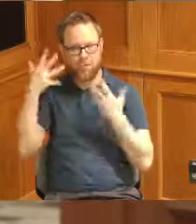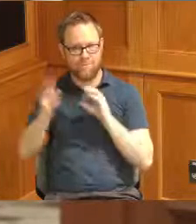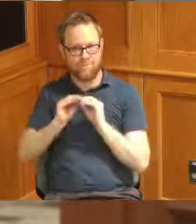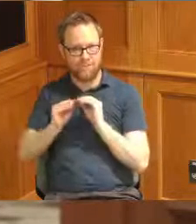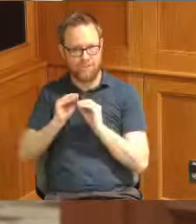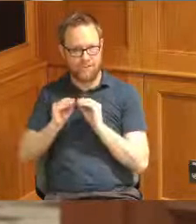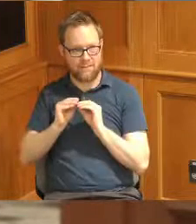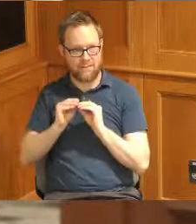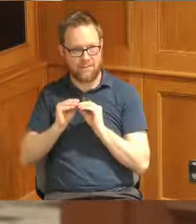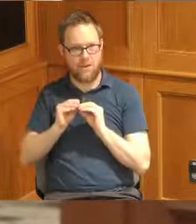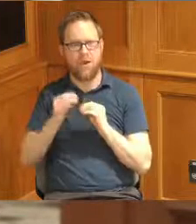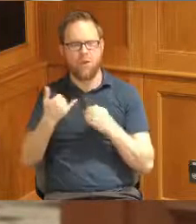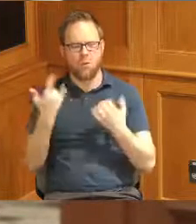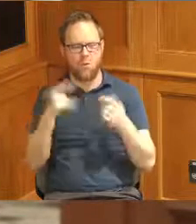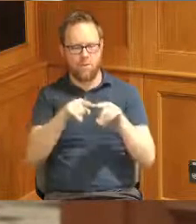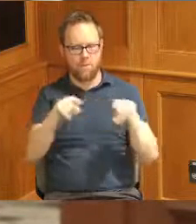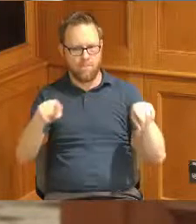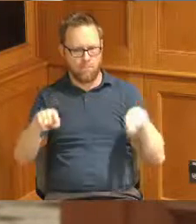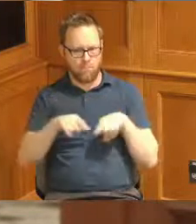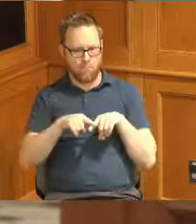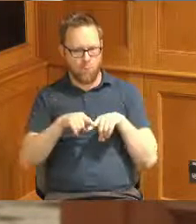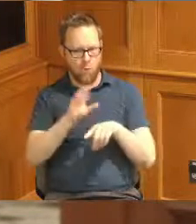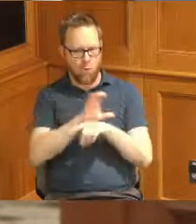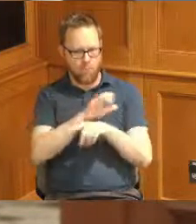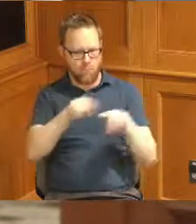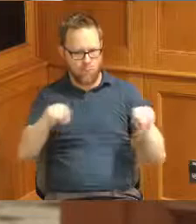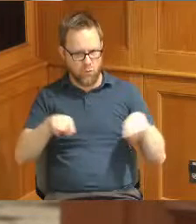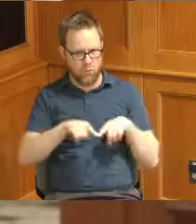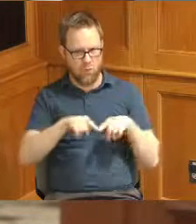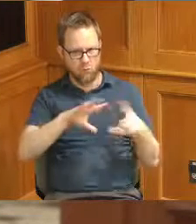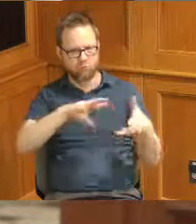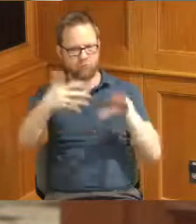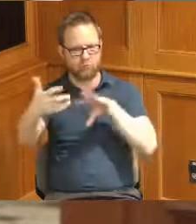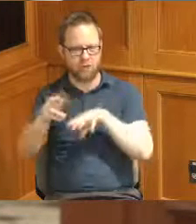particular board that it malfunctioned in a relay that malfunctioned that has since been repaired